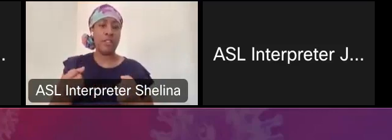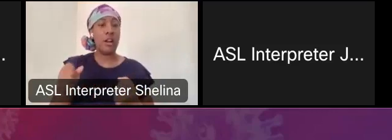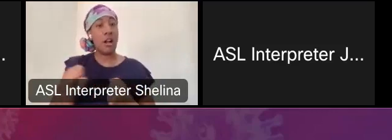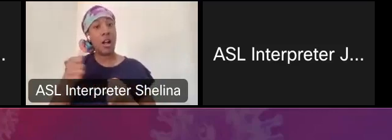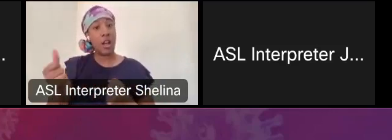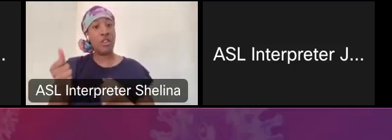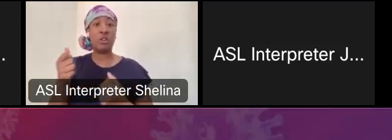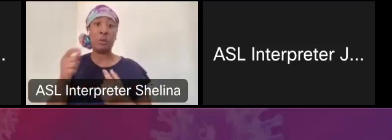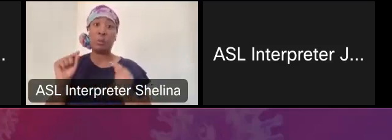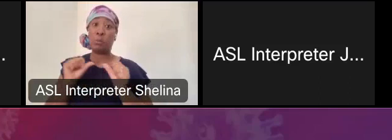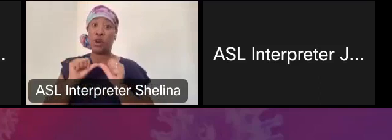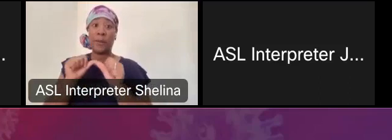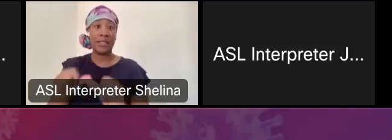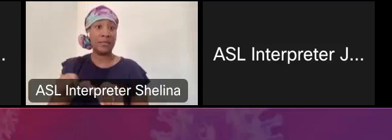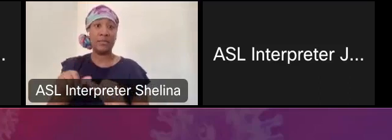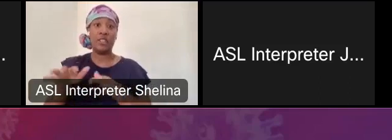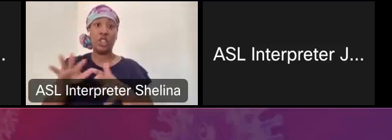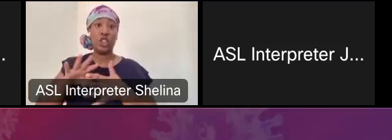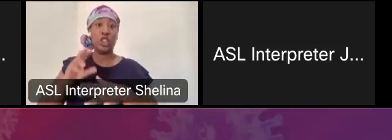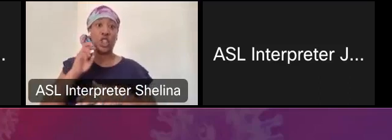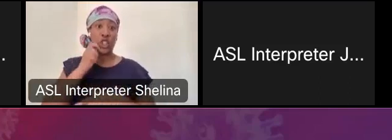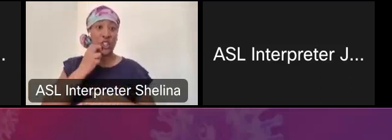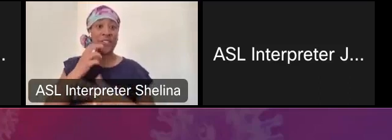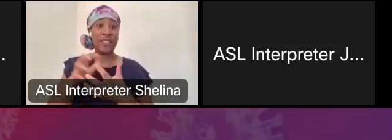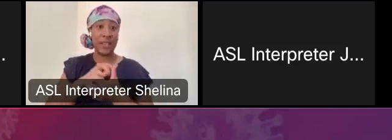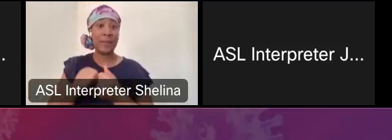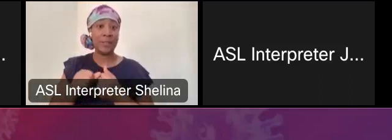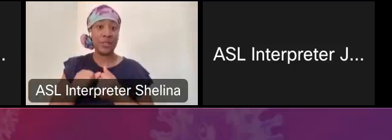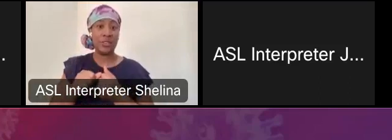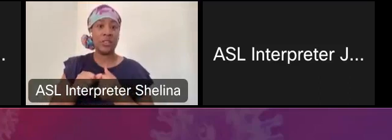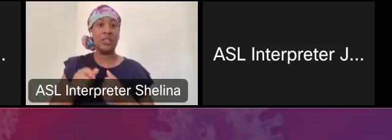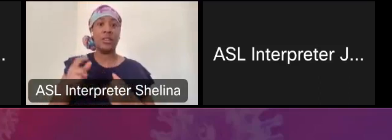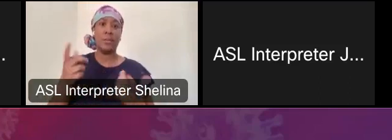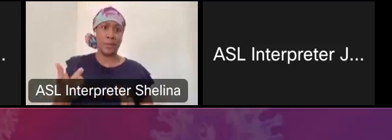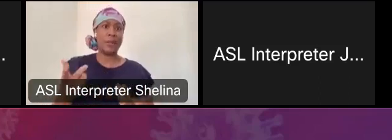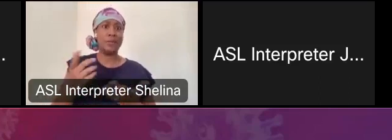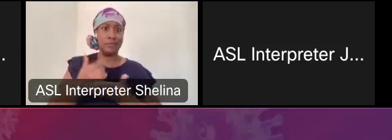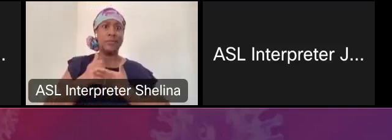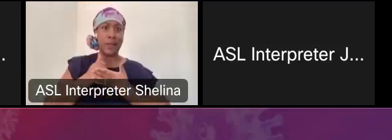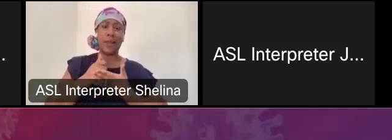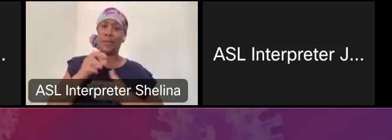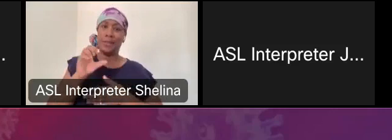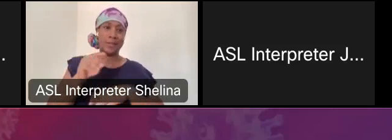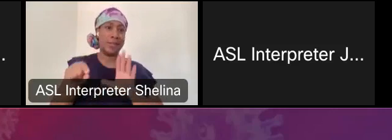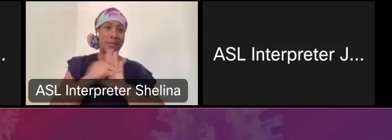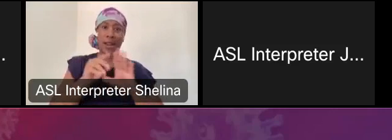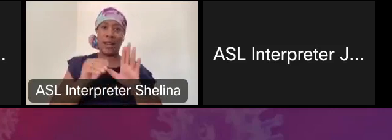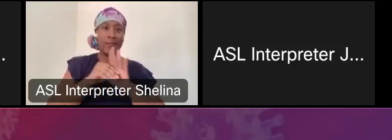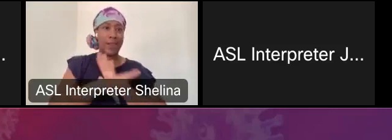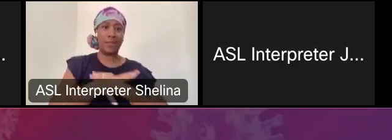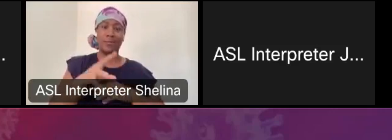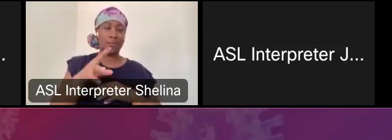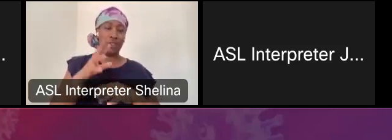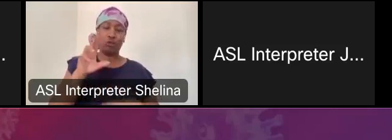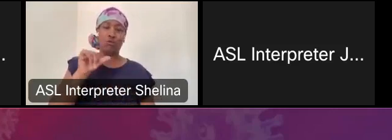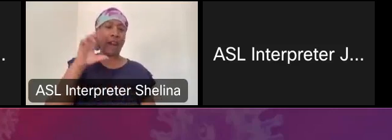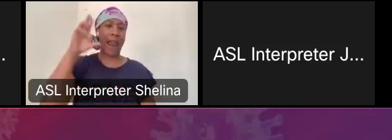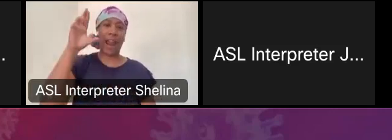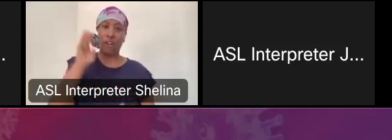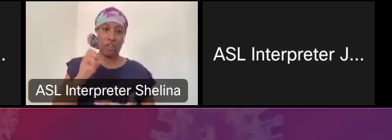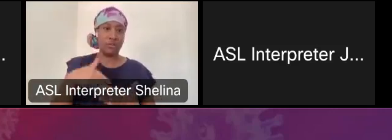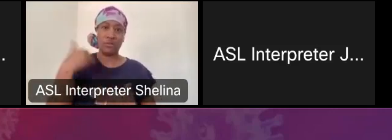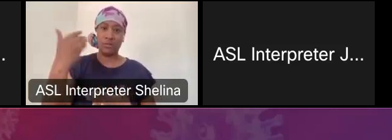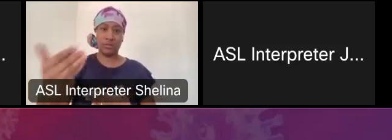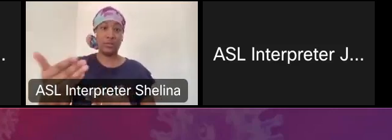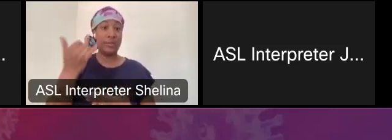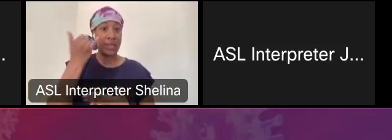The benefits of vaccination outweigh the slight risk of the side effect. And this chance of having this occur is very rare, seek medical attention, right away.